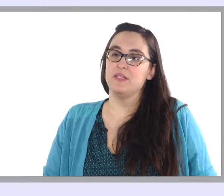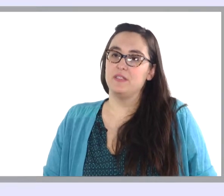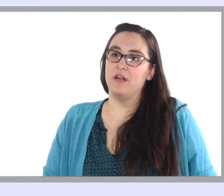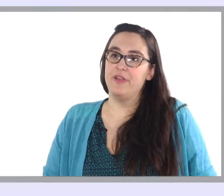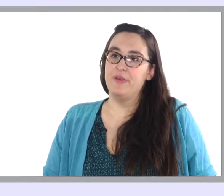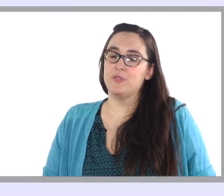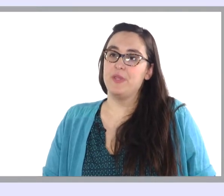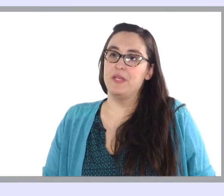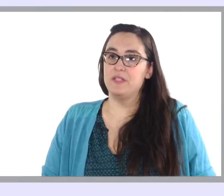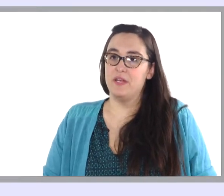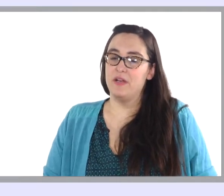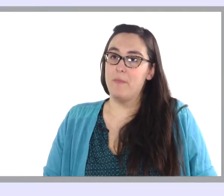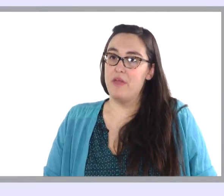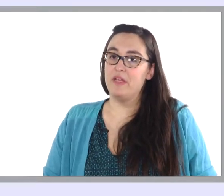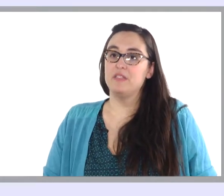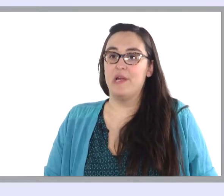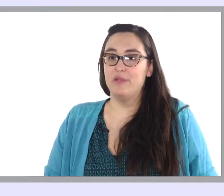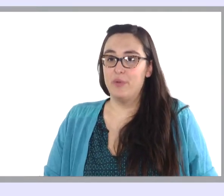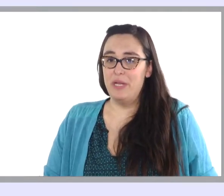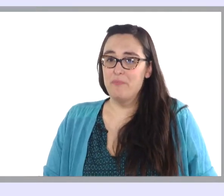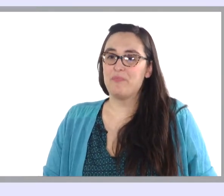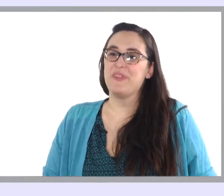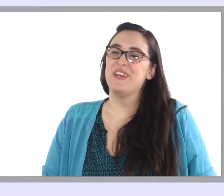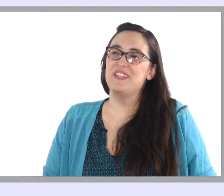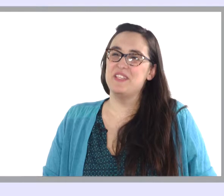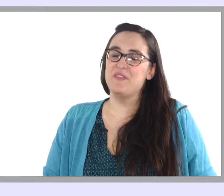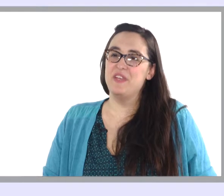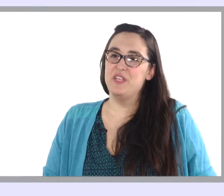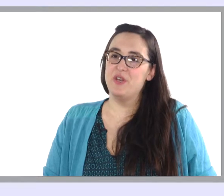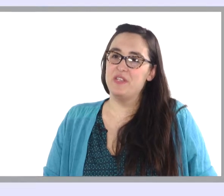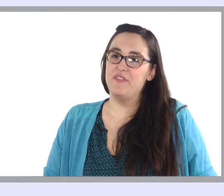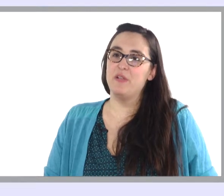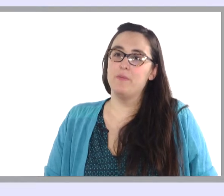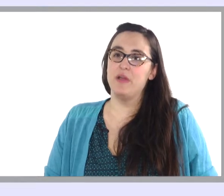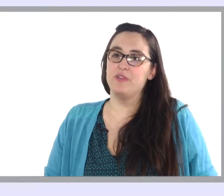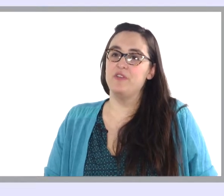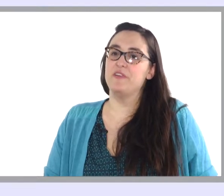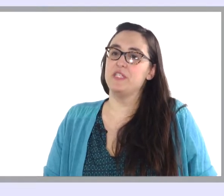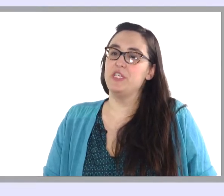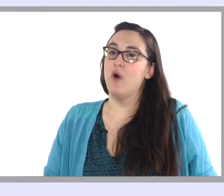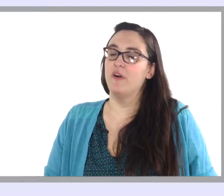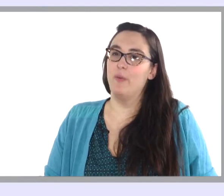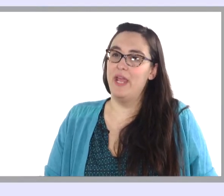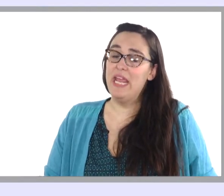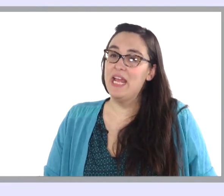that are used within the American territory. This is a video developed by the University of Hawaii